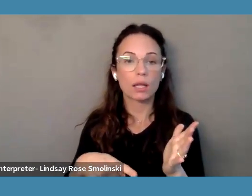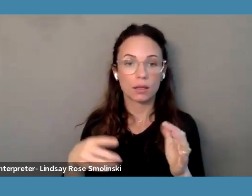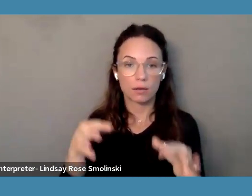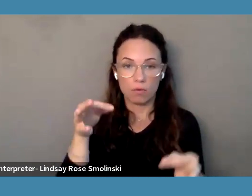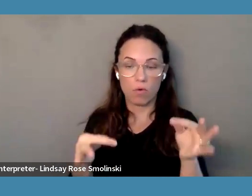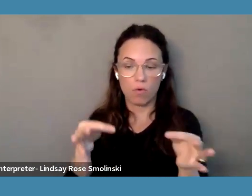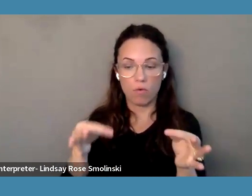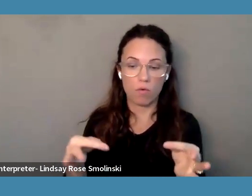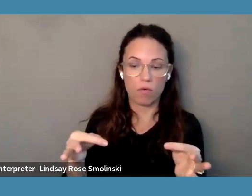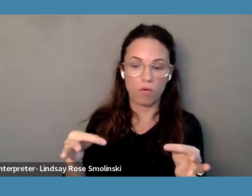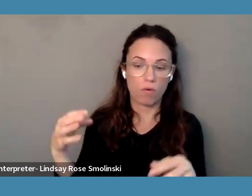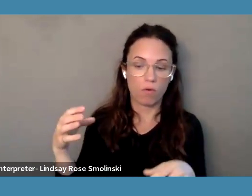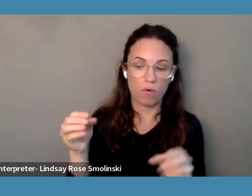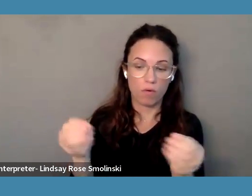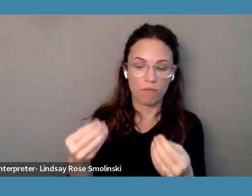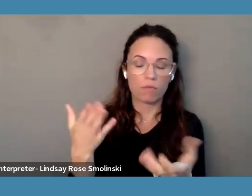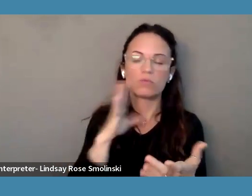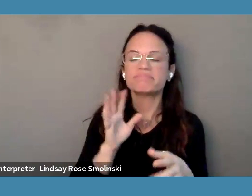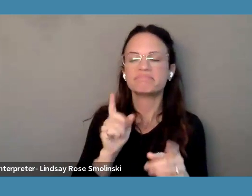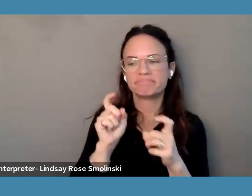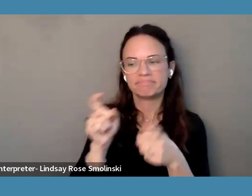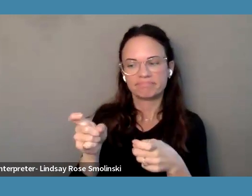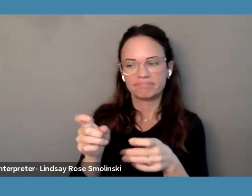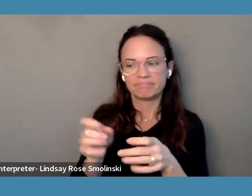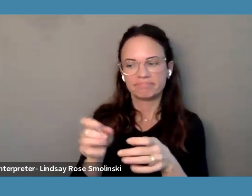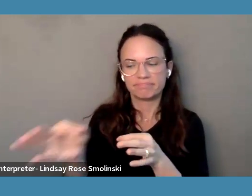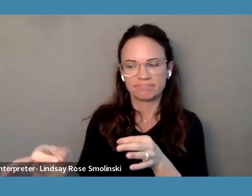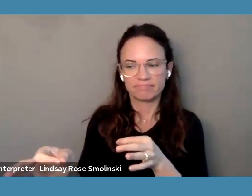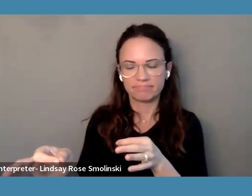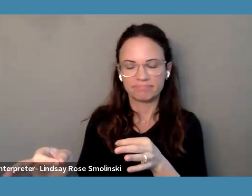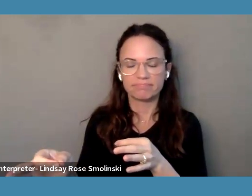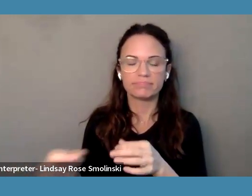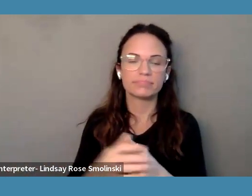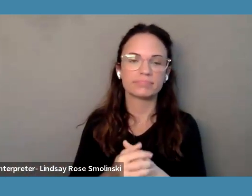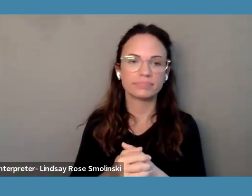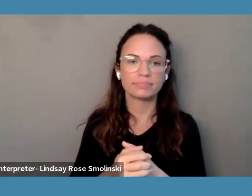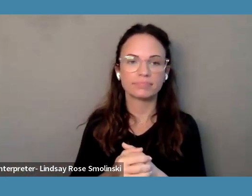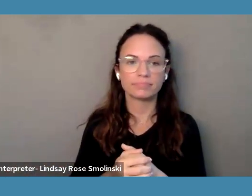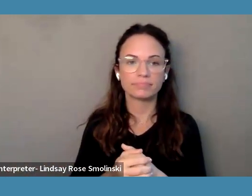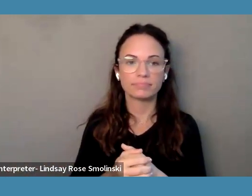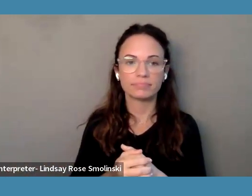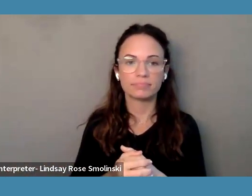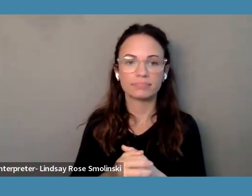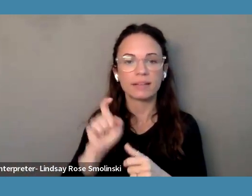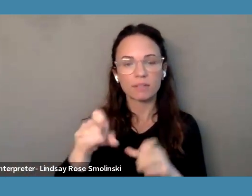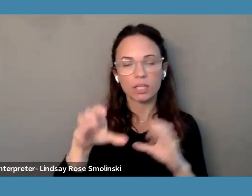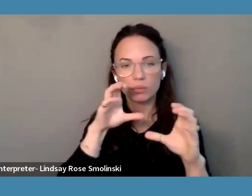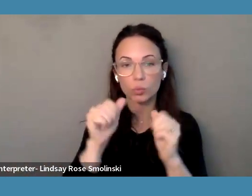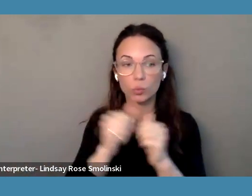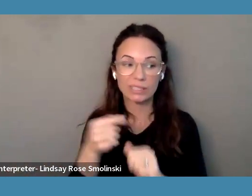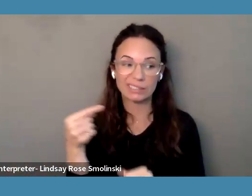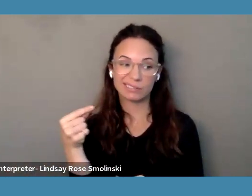to delay the proceedings until a later date. We talked about, and you have to communicate with the respondent's representative prior